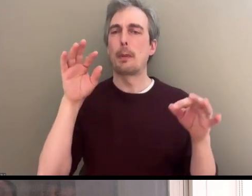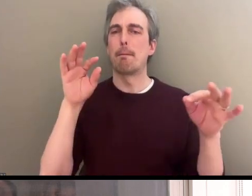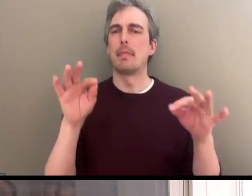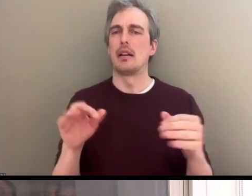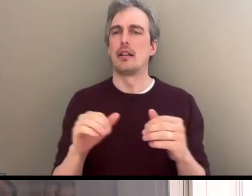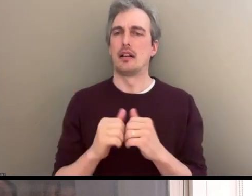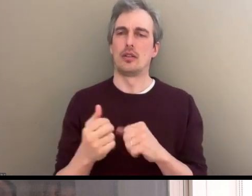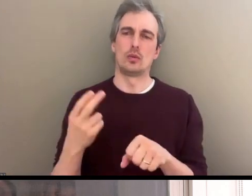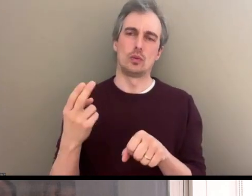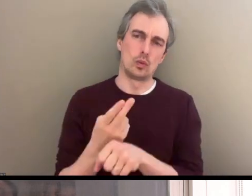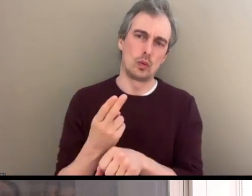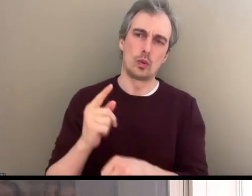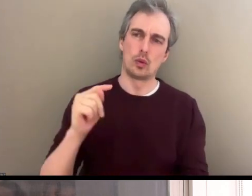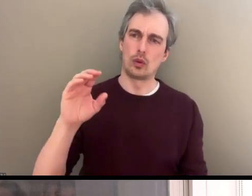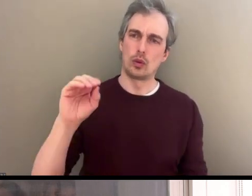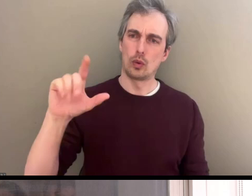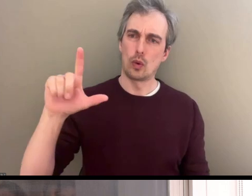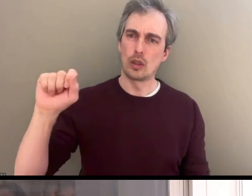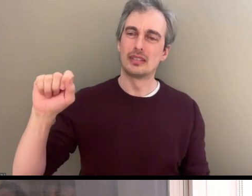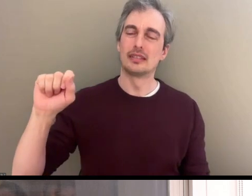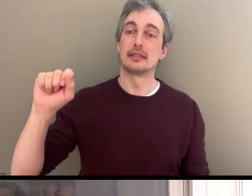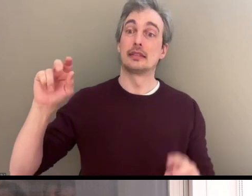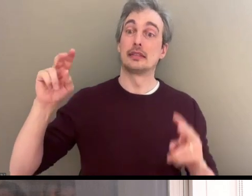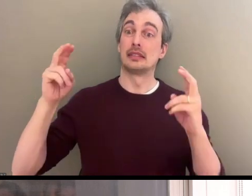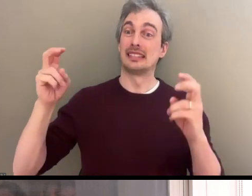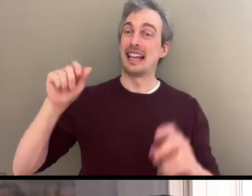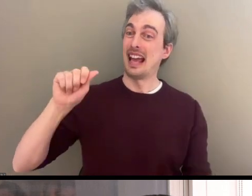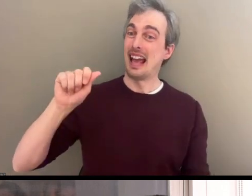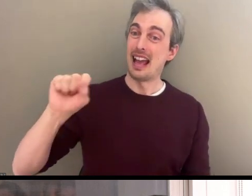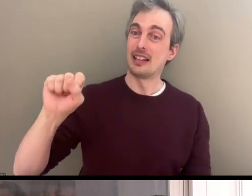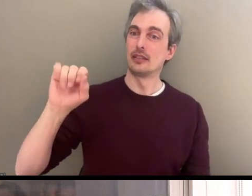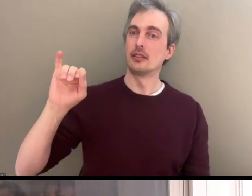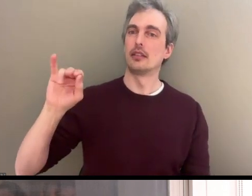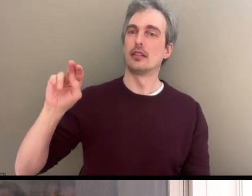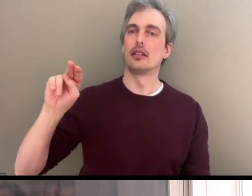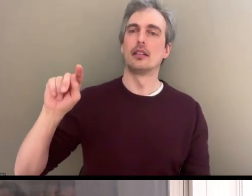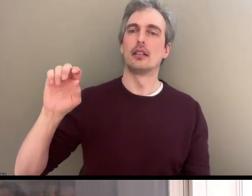This is really important, and I'm going to mostly read it just so we all get it.